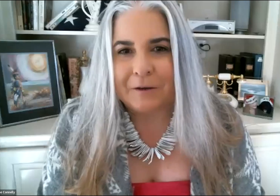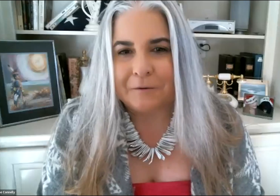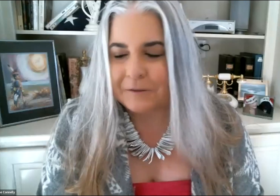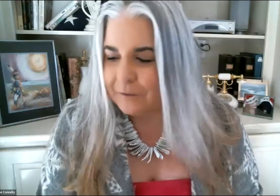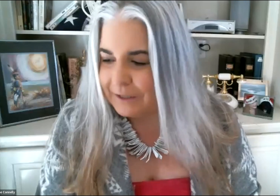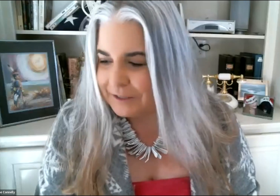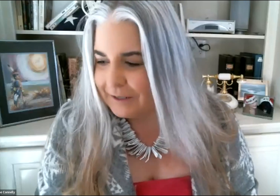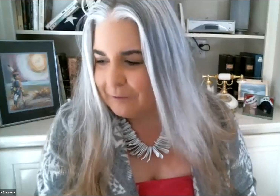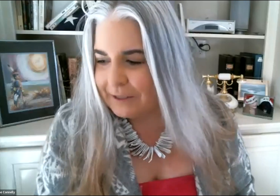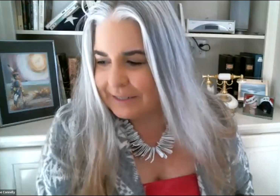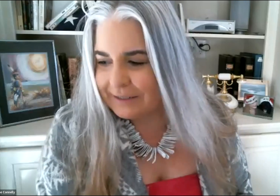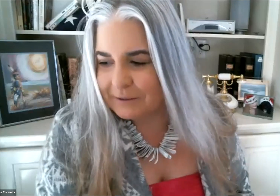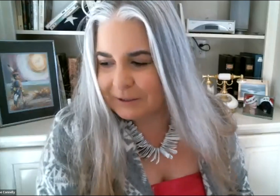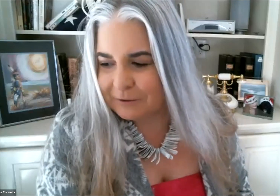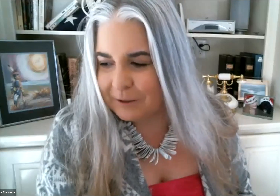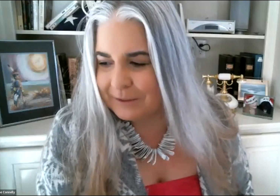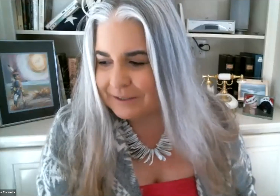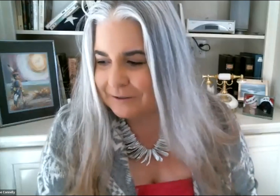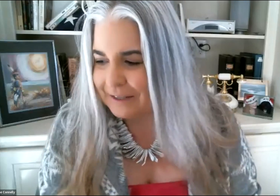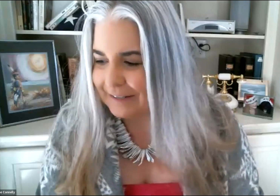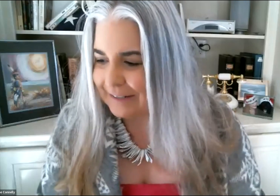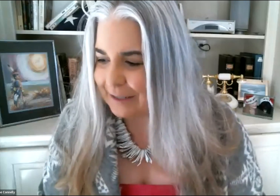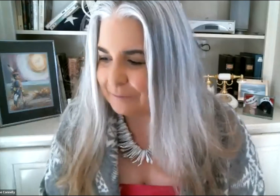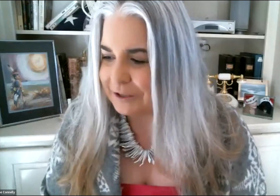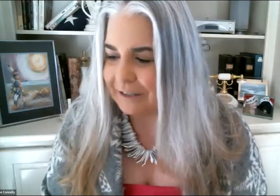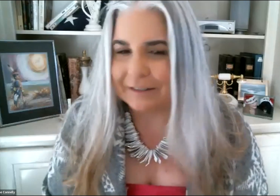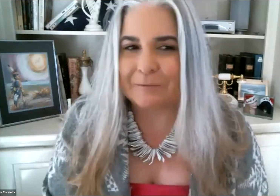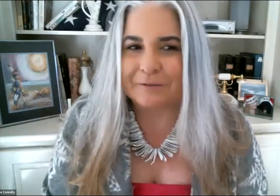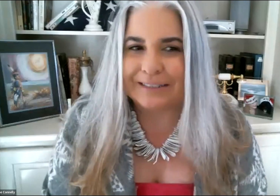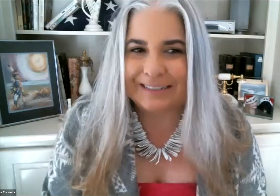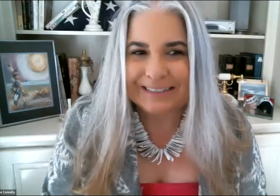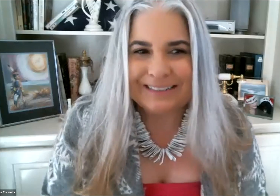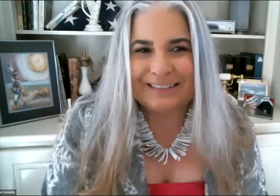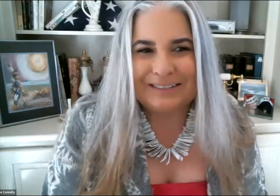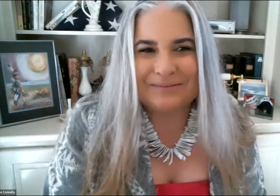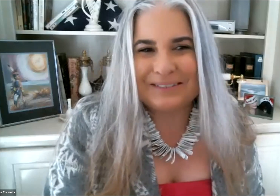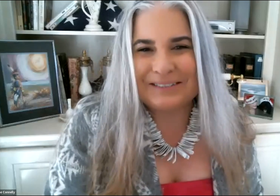Well again. Thank you so much. I I wanna take a special moment to thank Cheryl and Brittany.